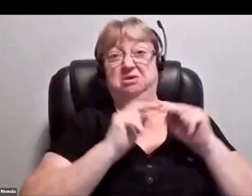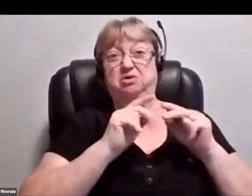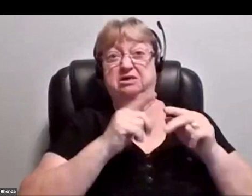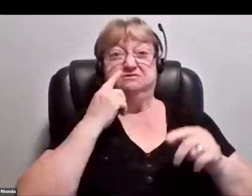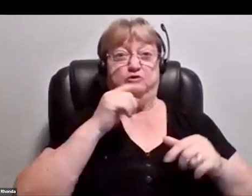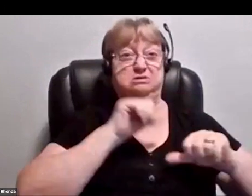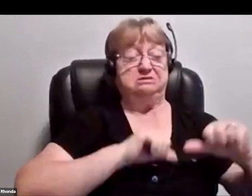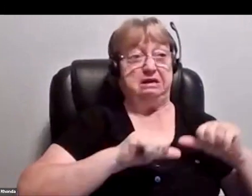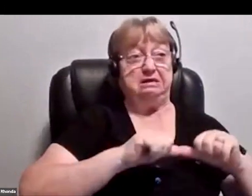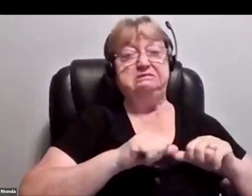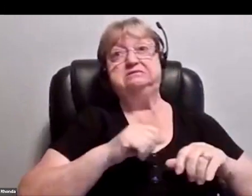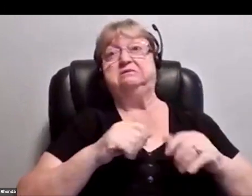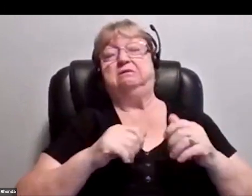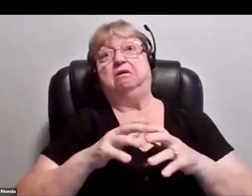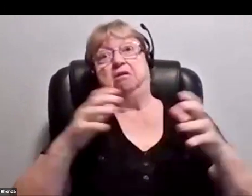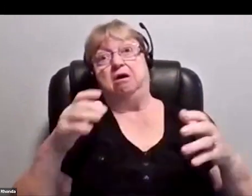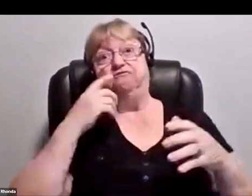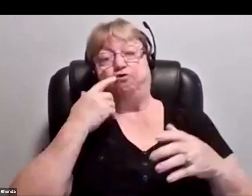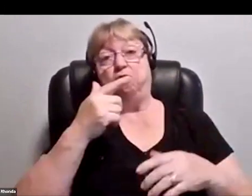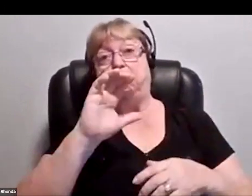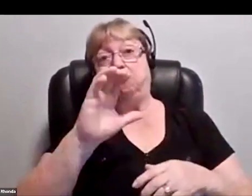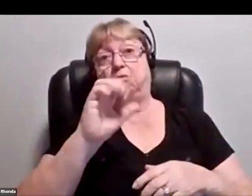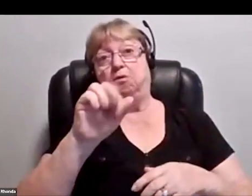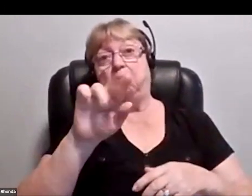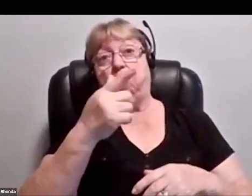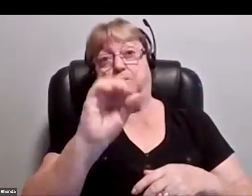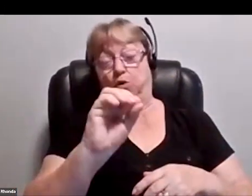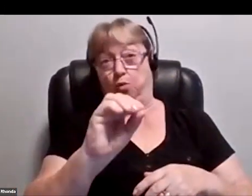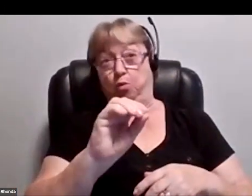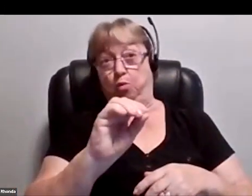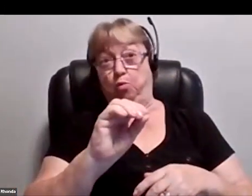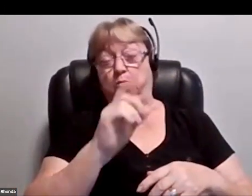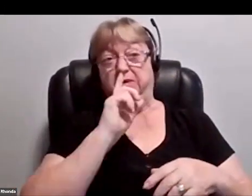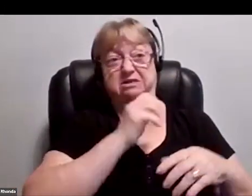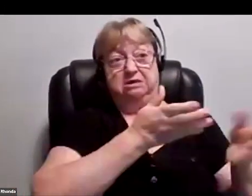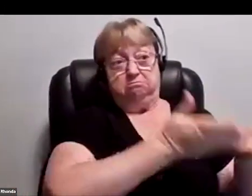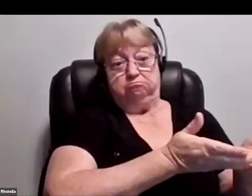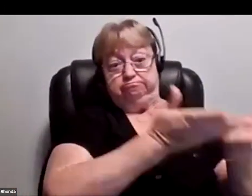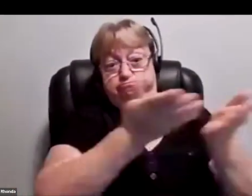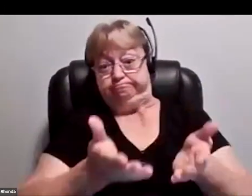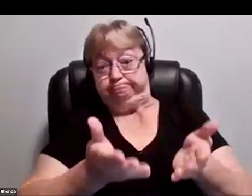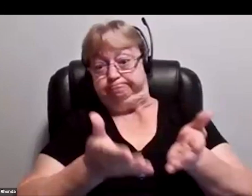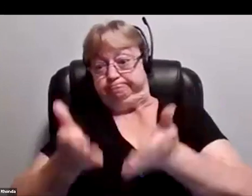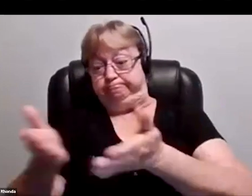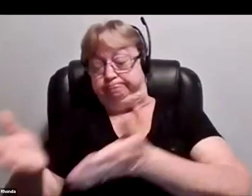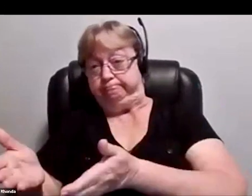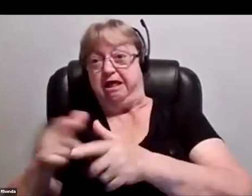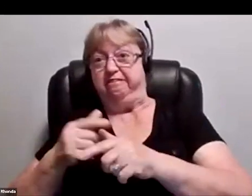as cargo moves through McMurdo onto the pole and other stations such as the French and Italian stations.